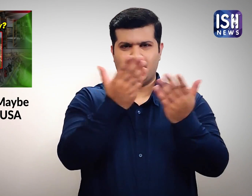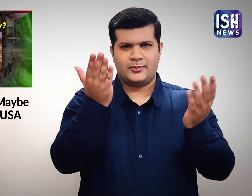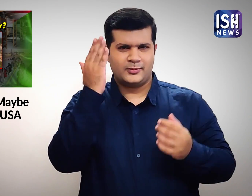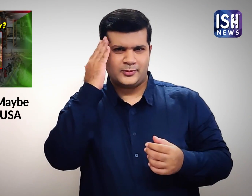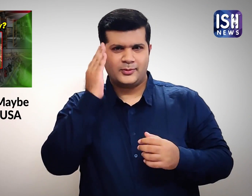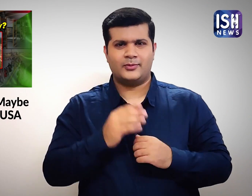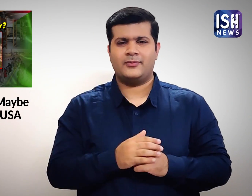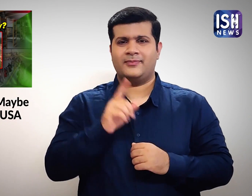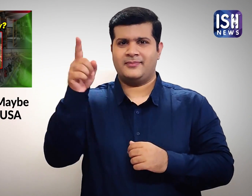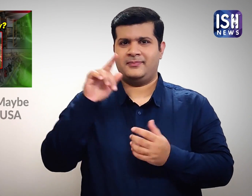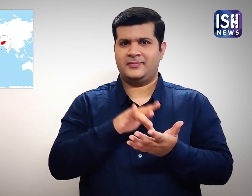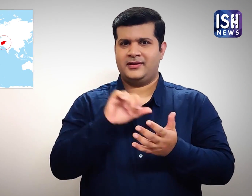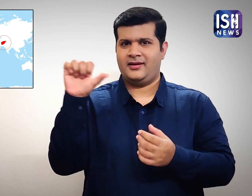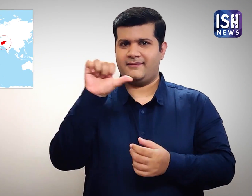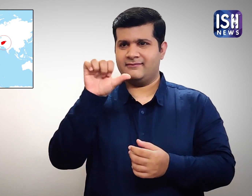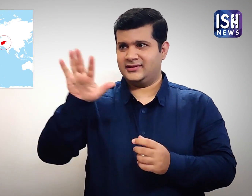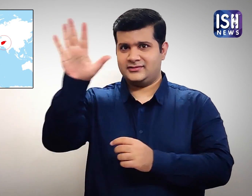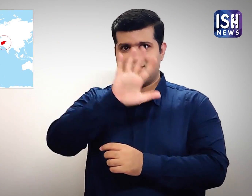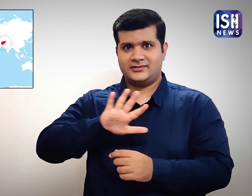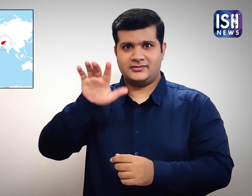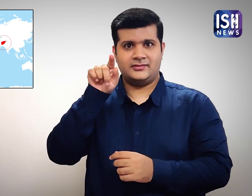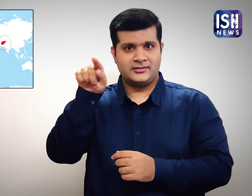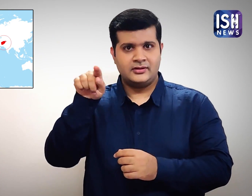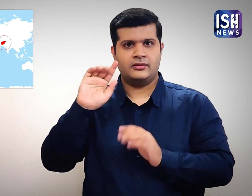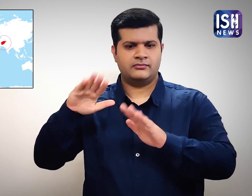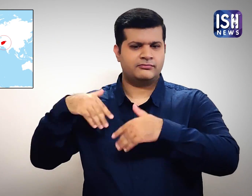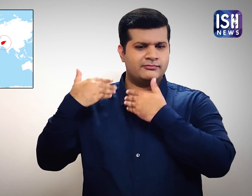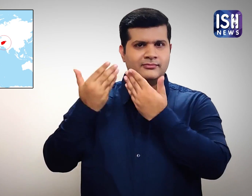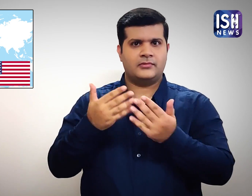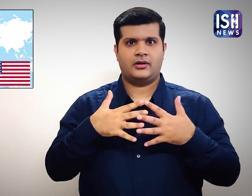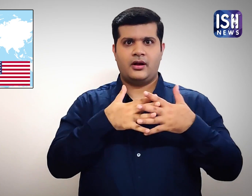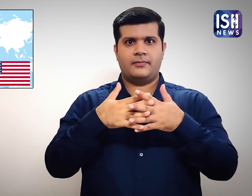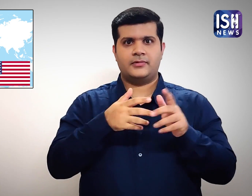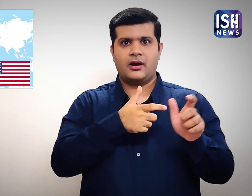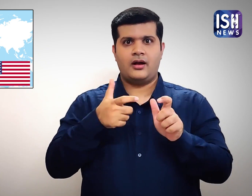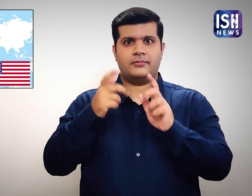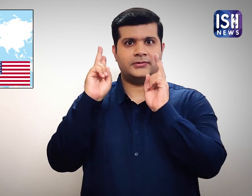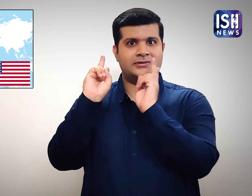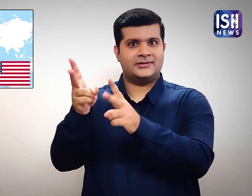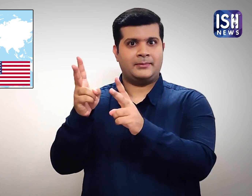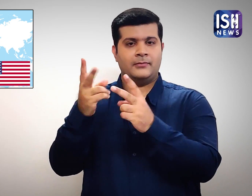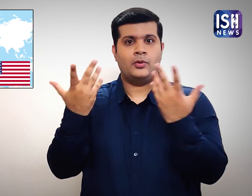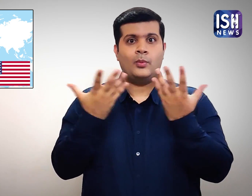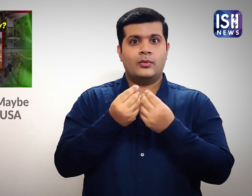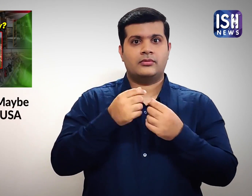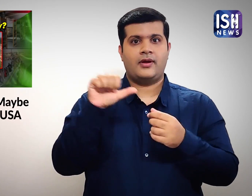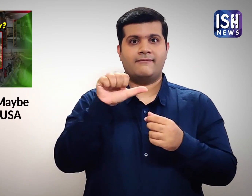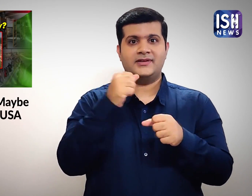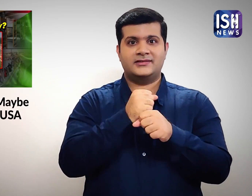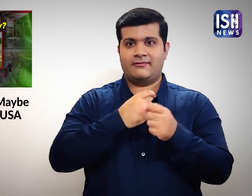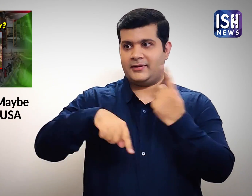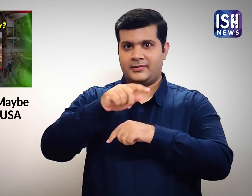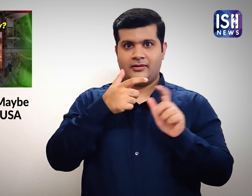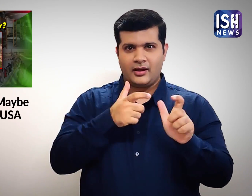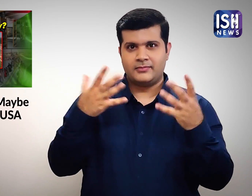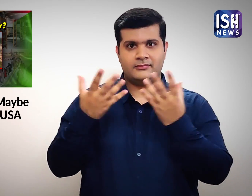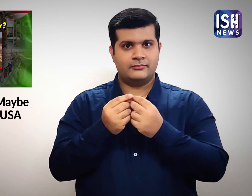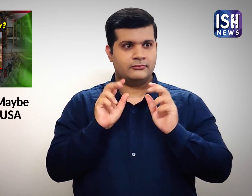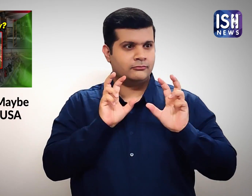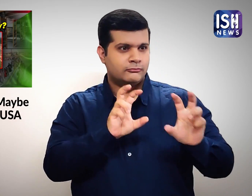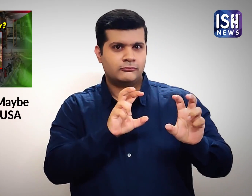You all know that the US army was in Afghanistan working with the Afghan government,